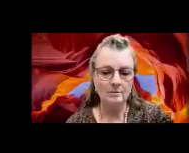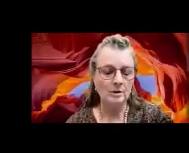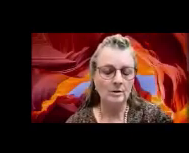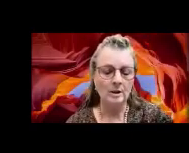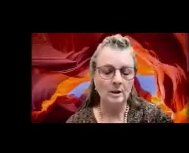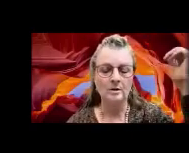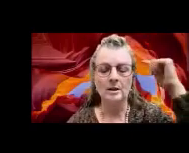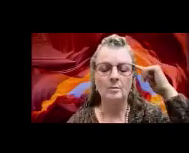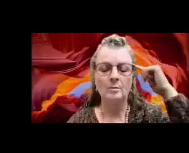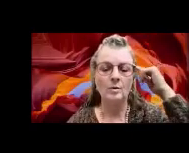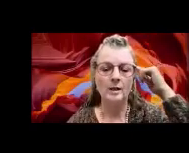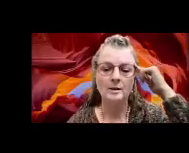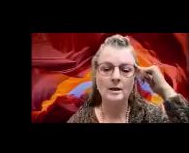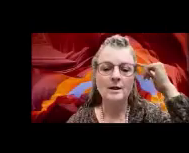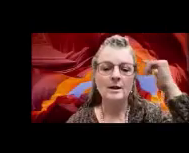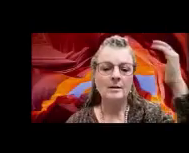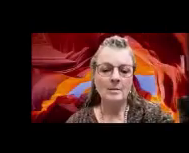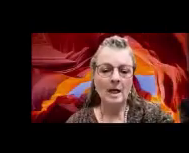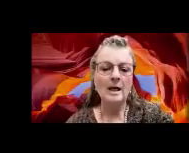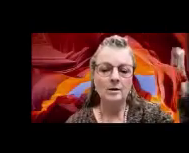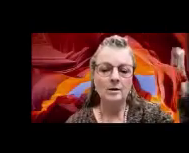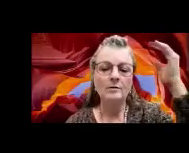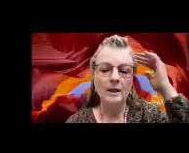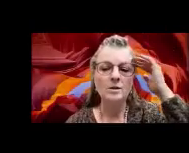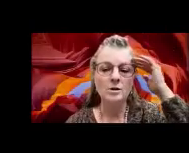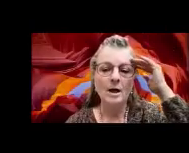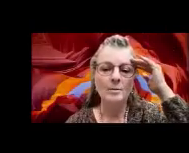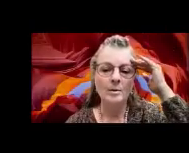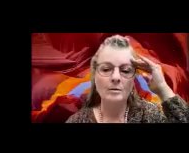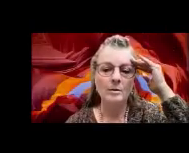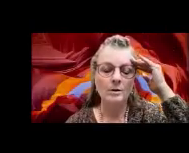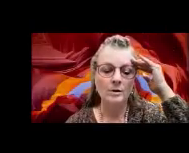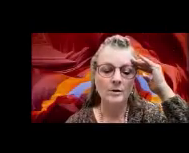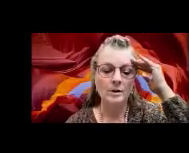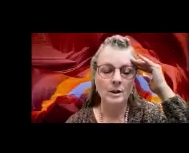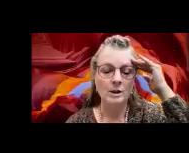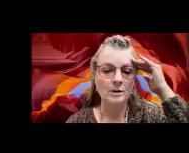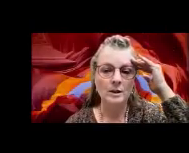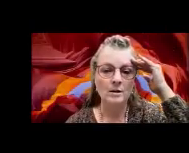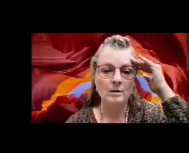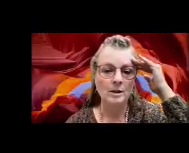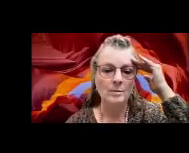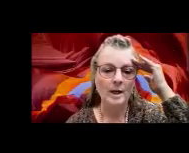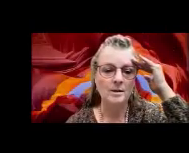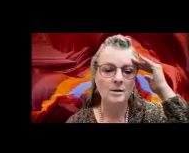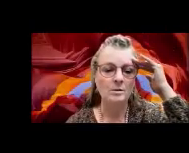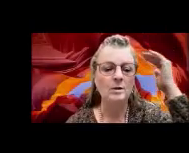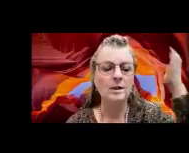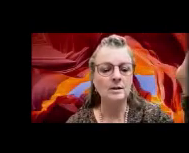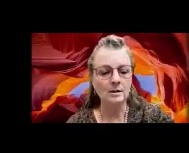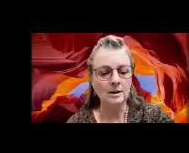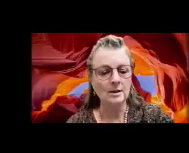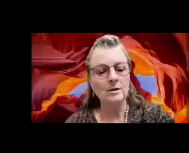between girls and boys may not do a very good job with girls, and we just didn't know it in the past. So that's this is a